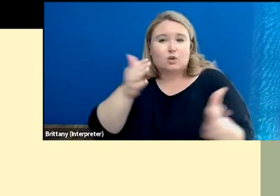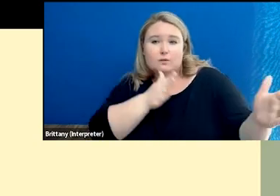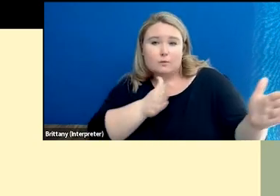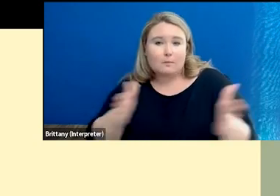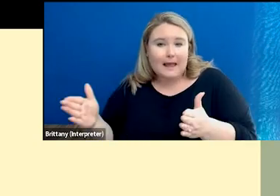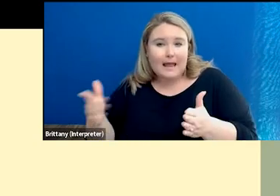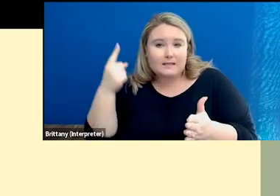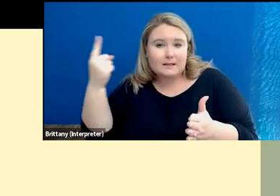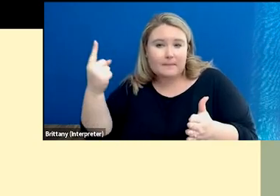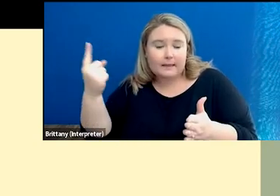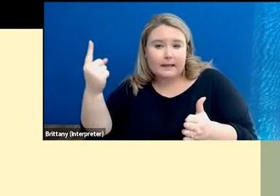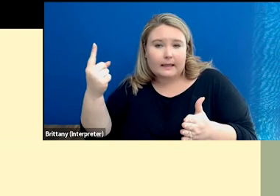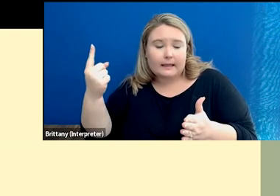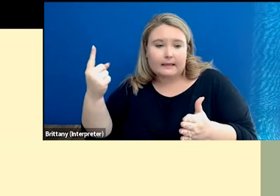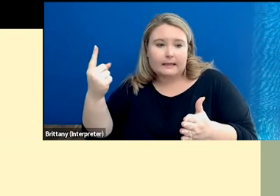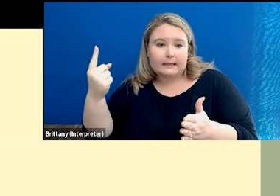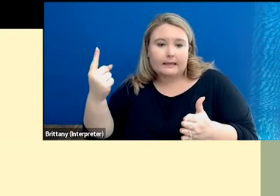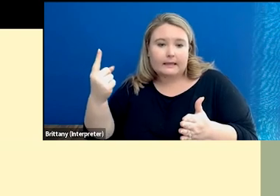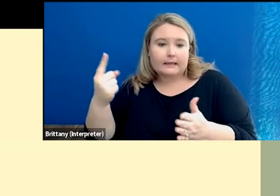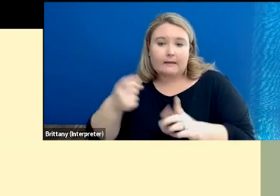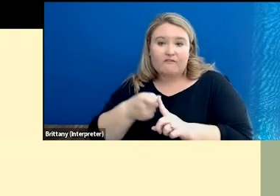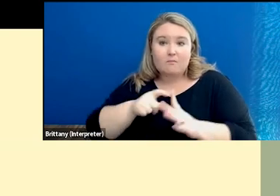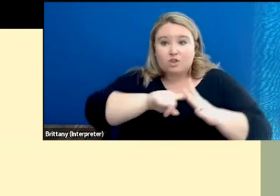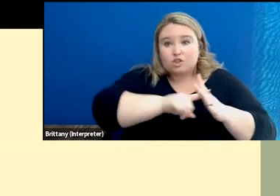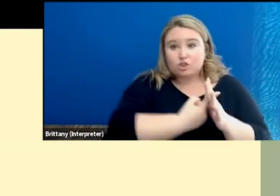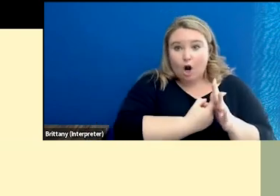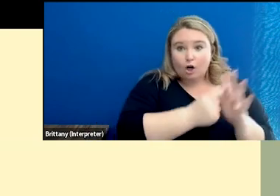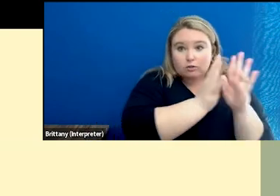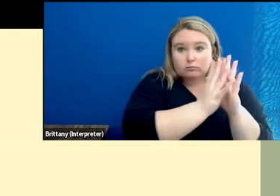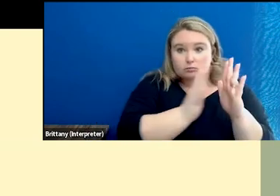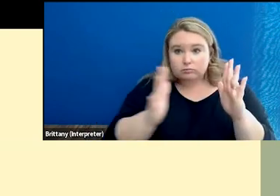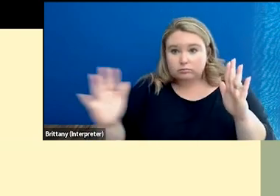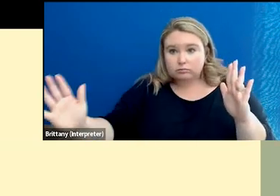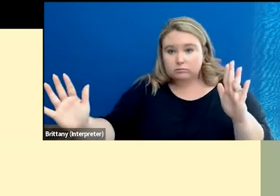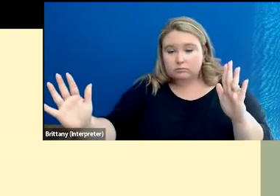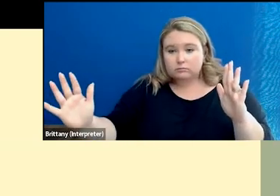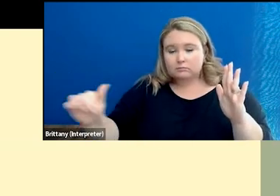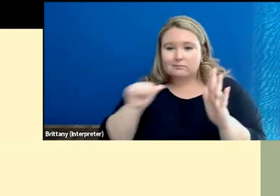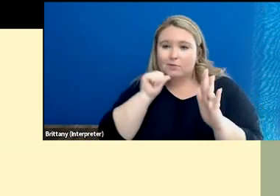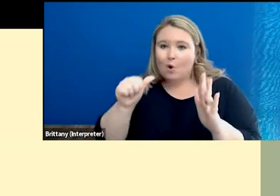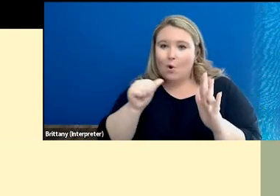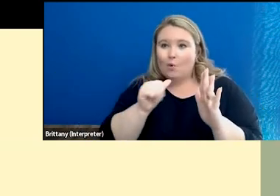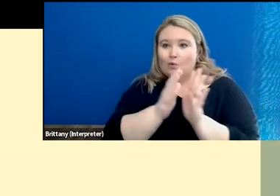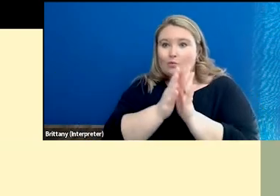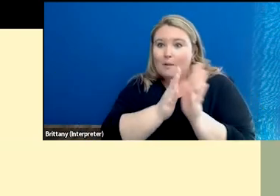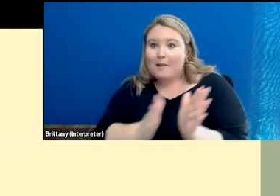from the beginning versus trying to add it in later, whether you're in the middle of implementing it